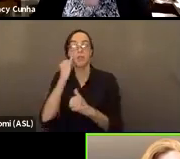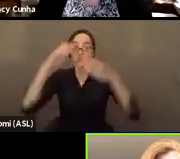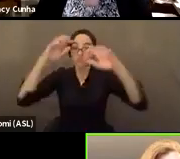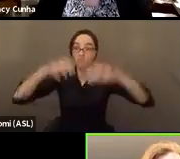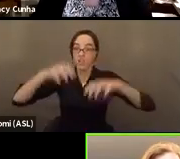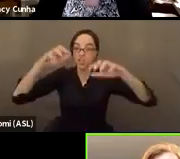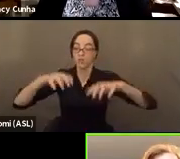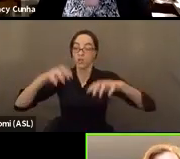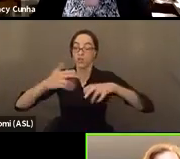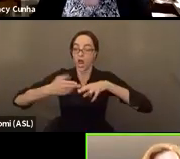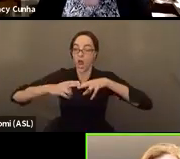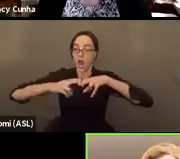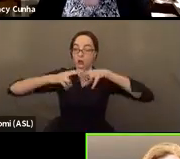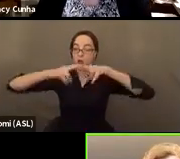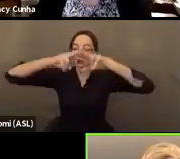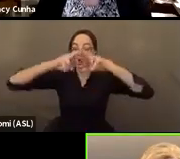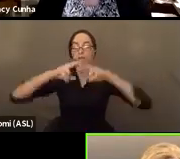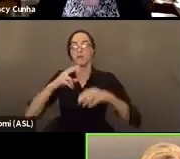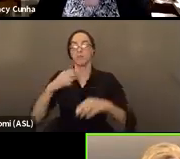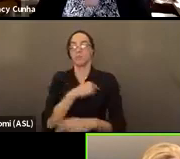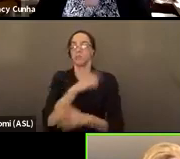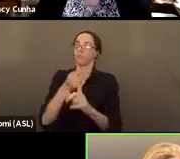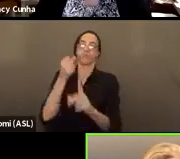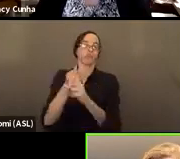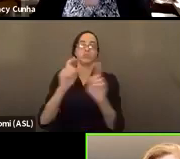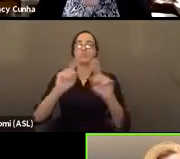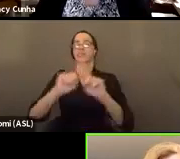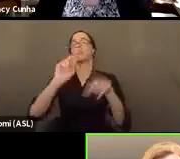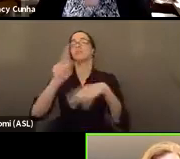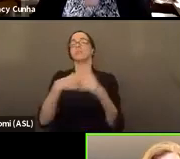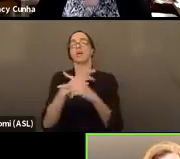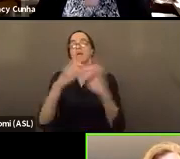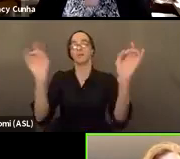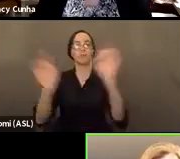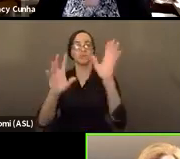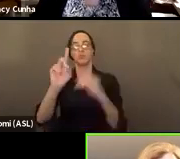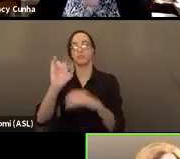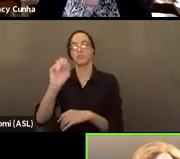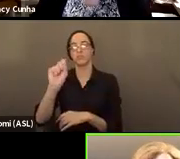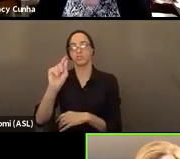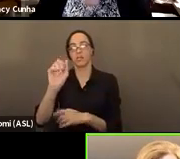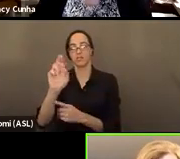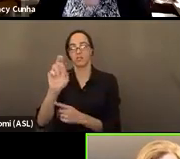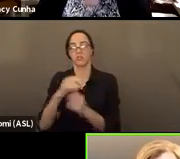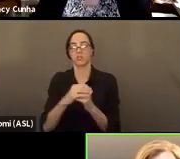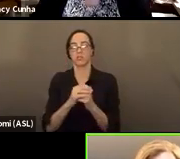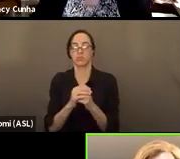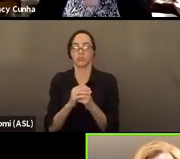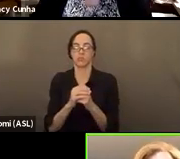so um if you live out in the river area it's also you get a little bit more notice because we notice